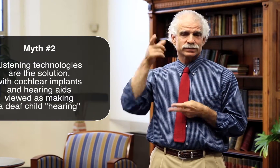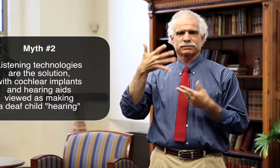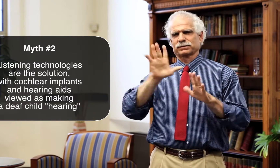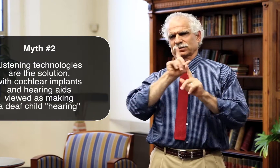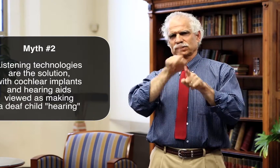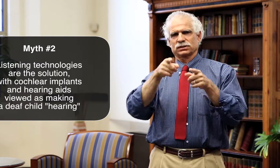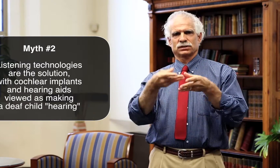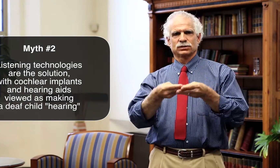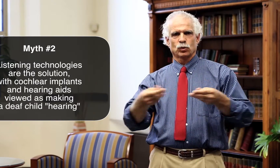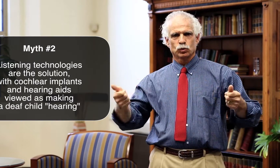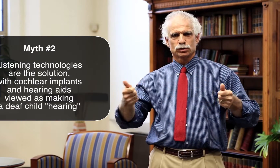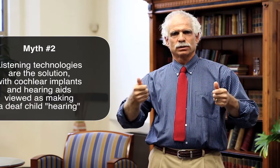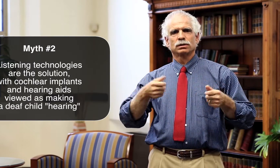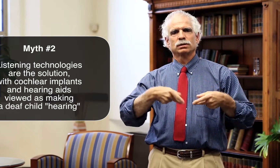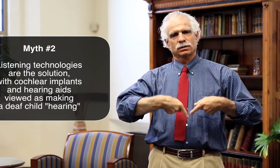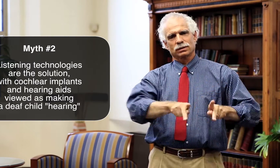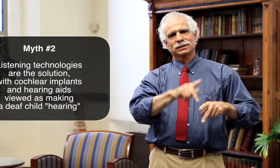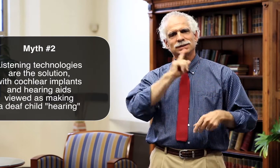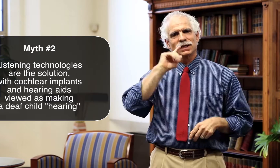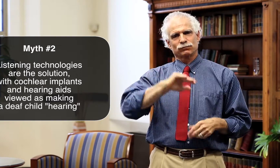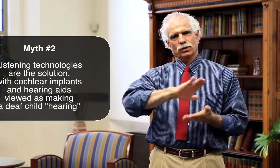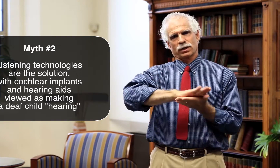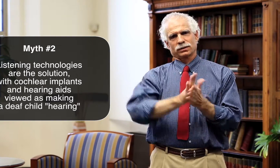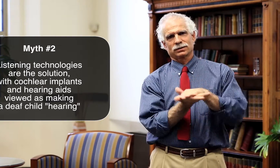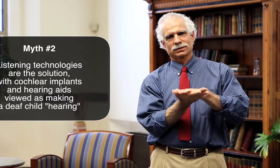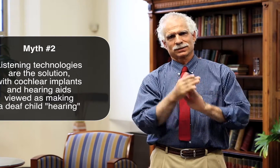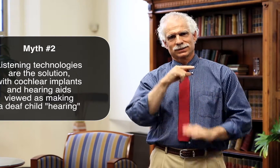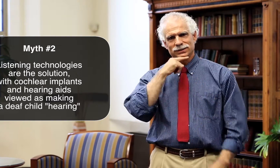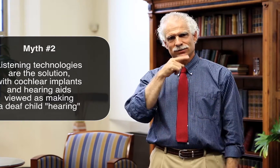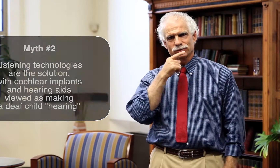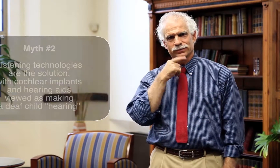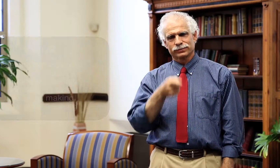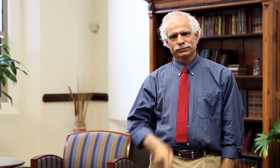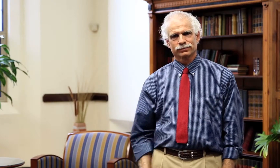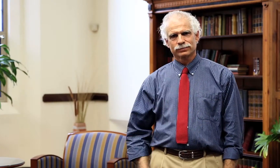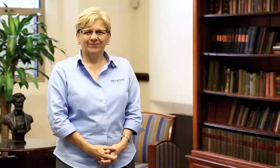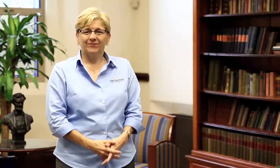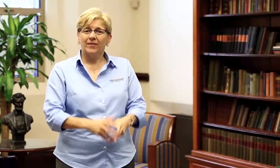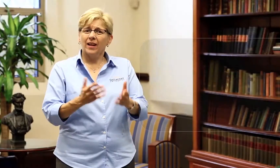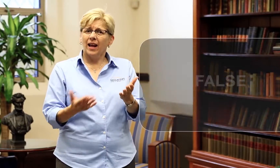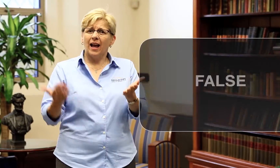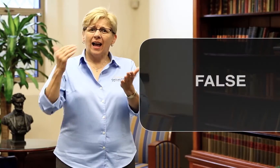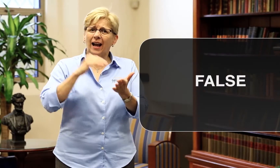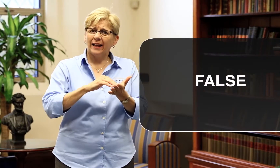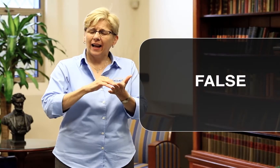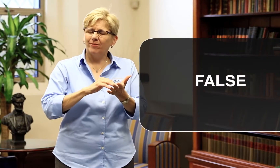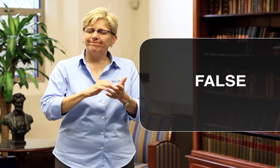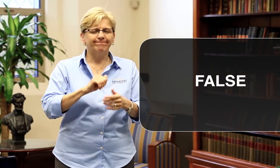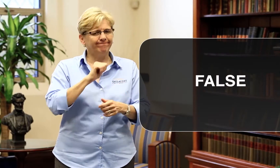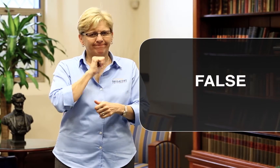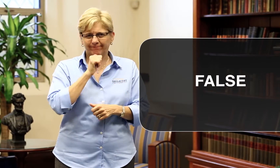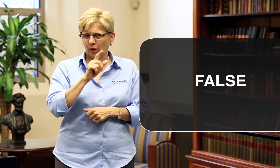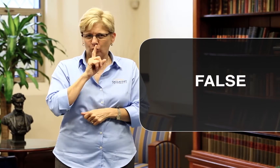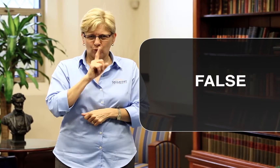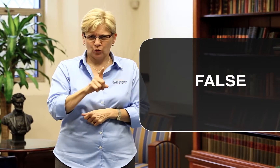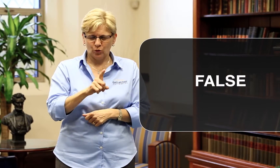are the solution and make a deaf child “hearing.” Again, not true.